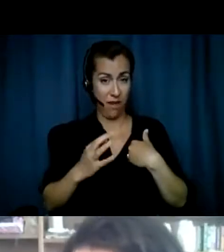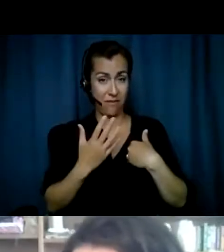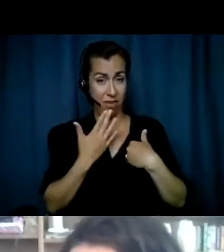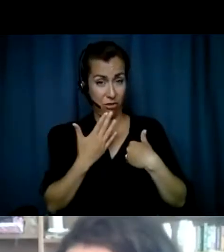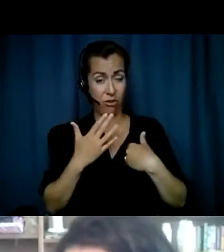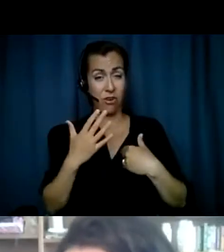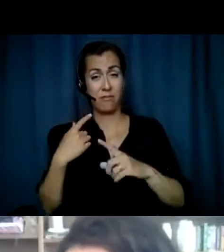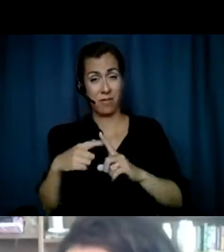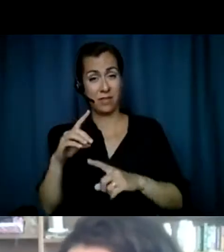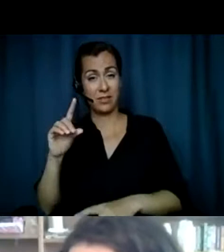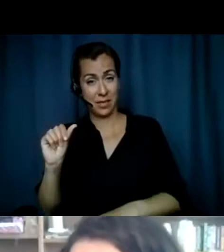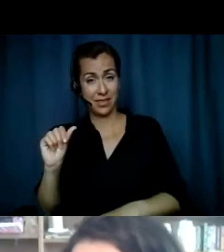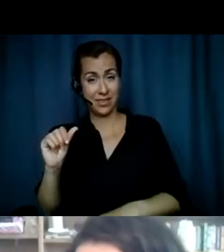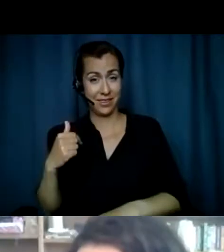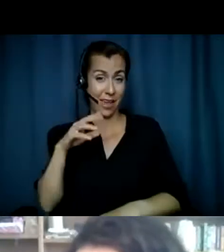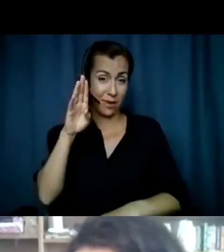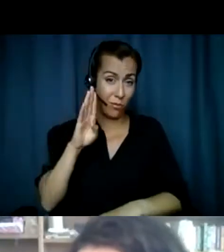identities.